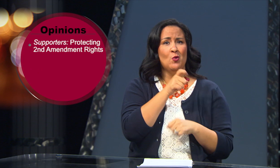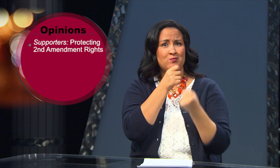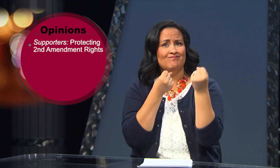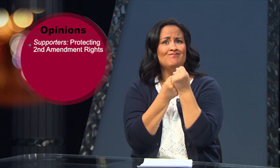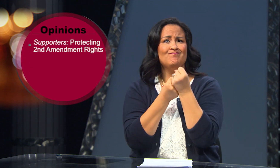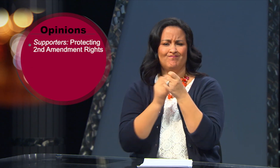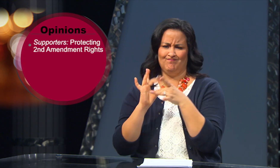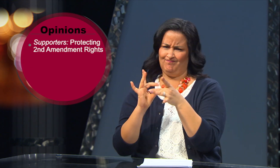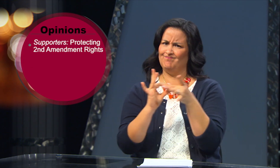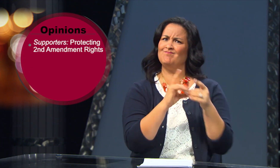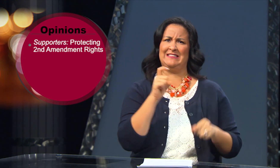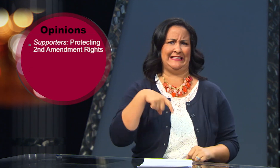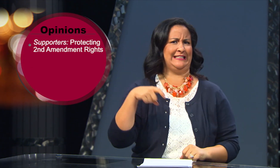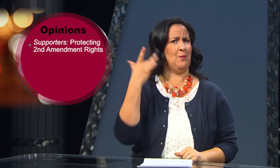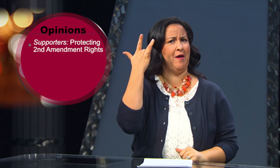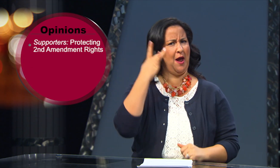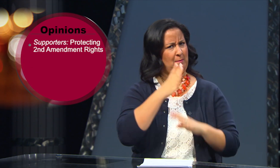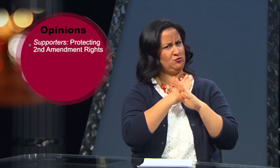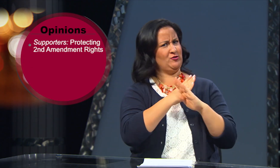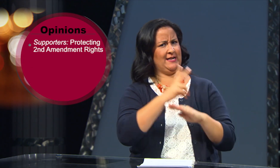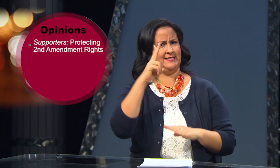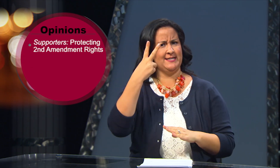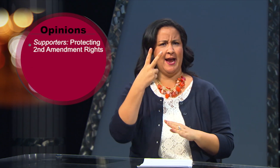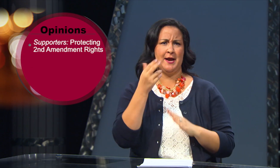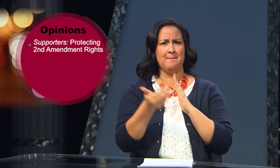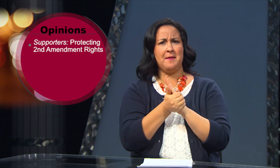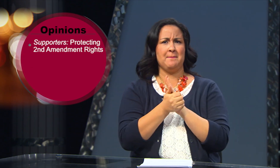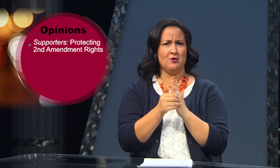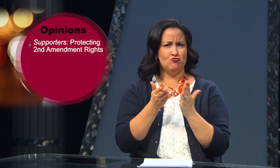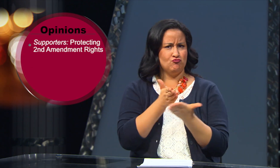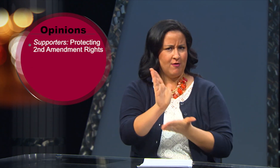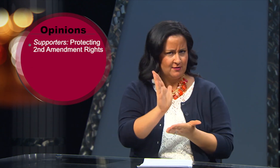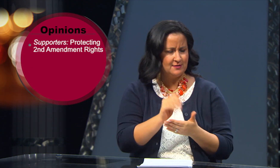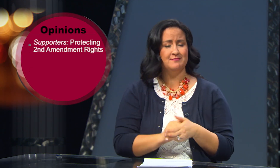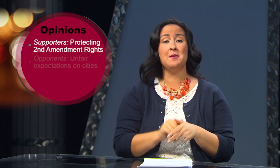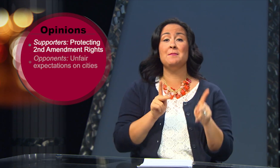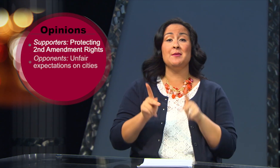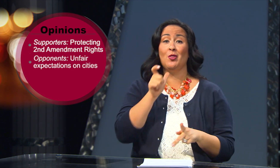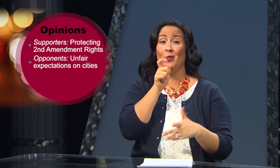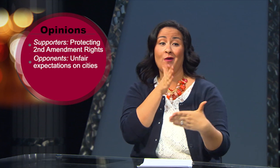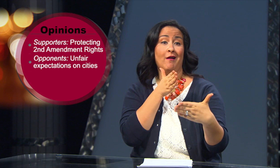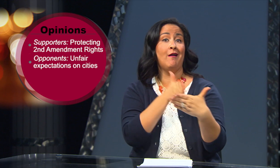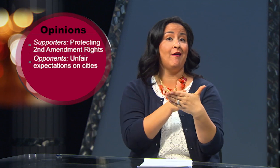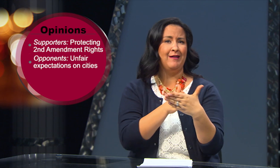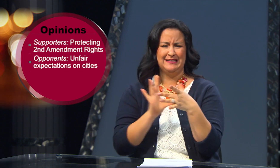SUPPORTERS SAY THIS IS NECESSARY TO PROTECT SECOND AMENDMENT RIGHTS WHILE OPPONENTS SAY